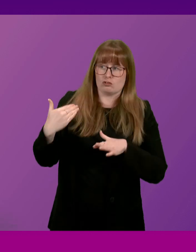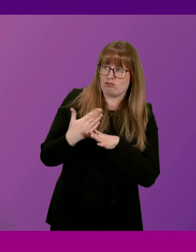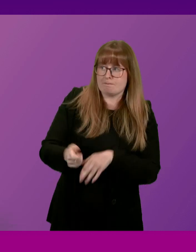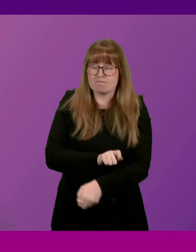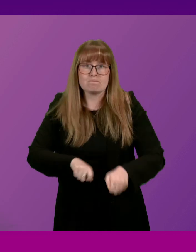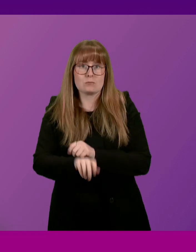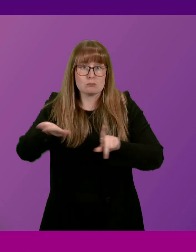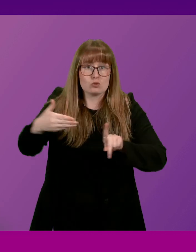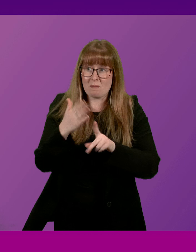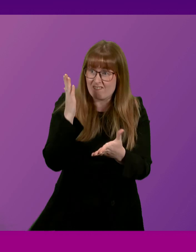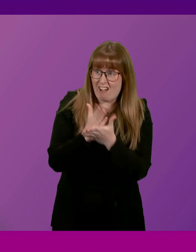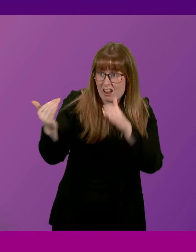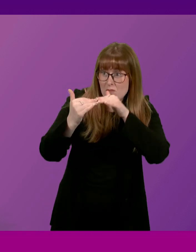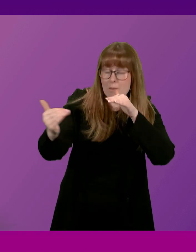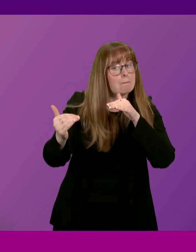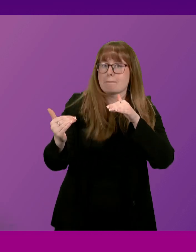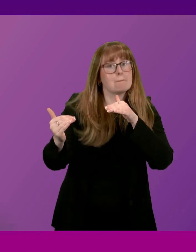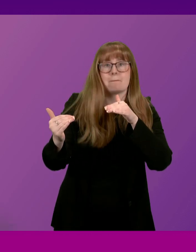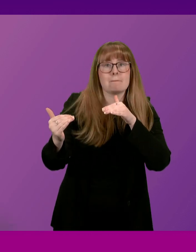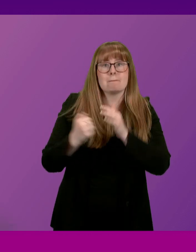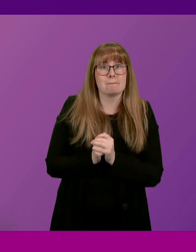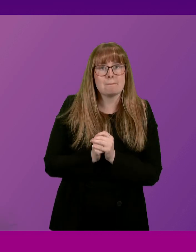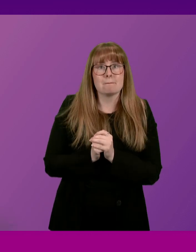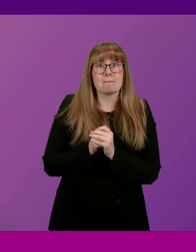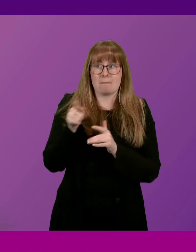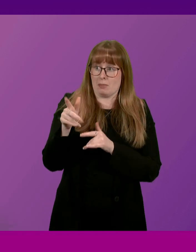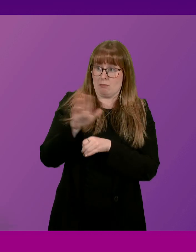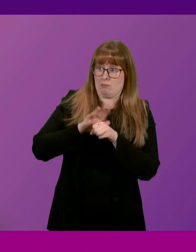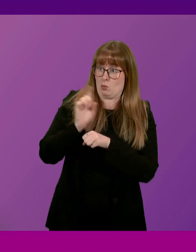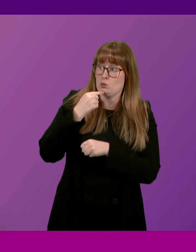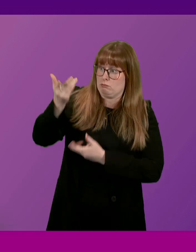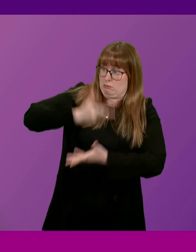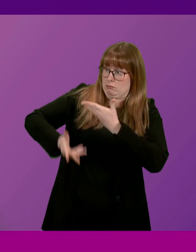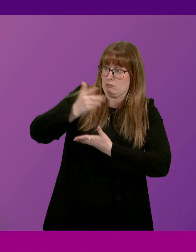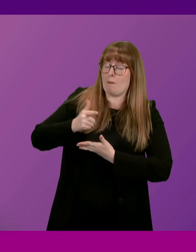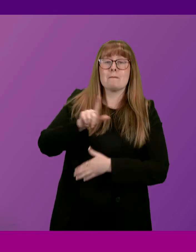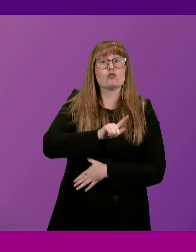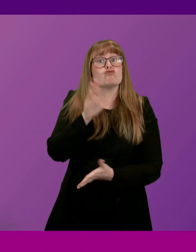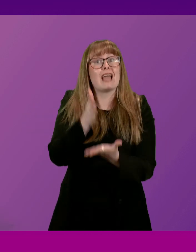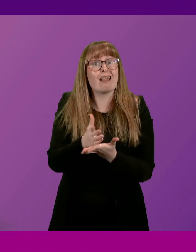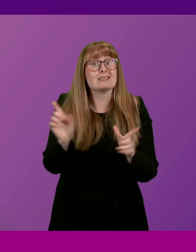facts do not match his stated position. The reality is that much of the skilled